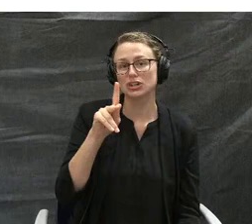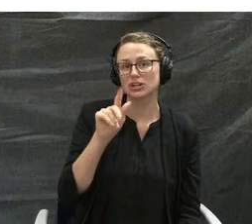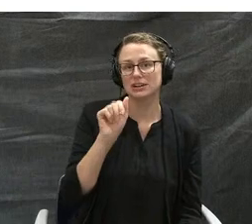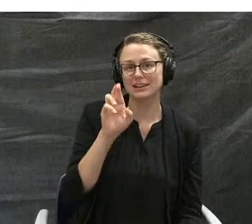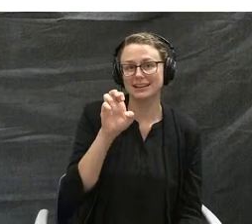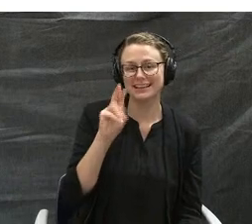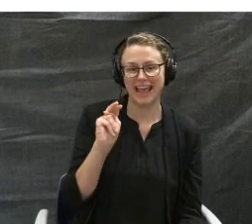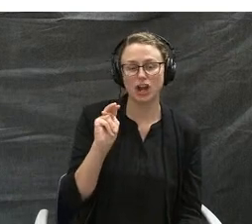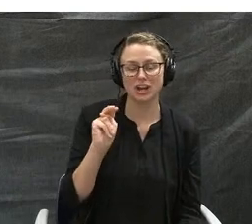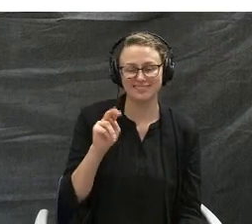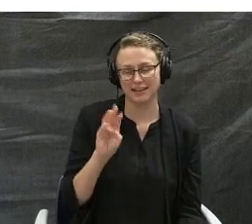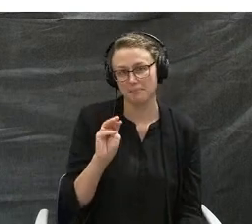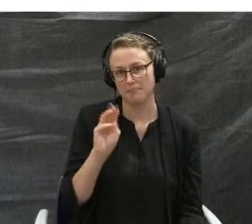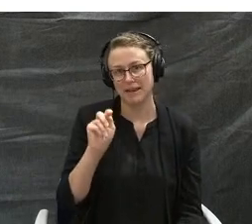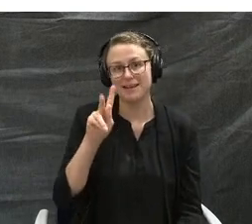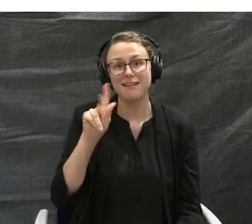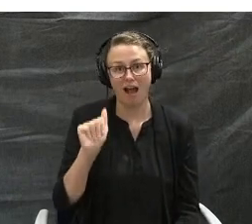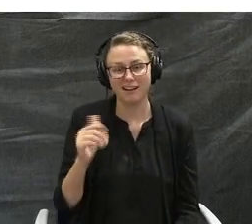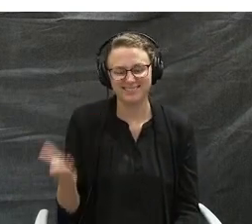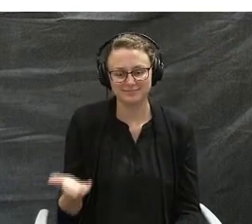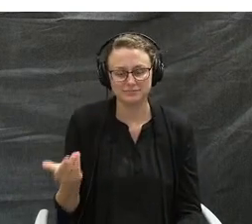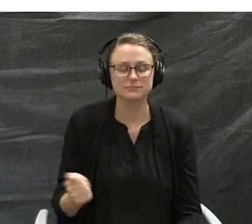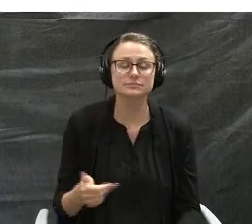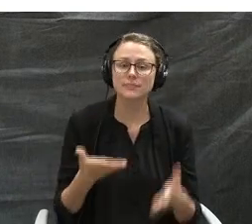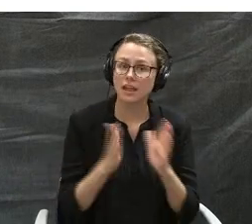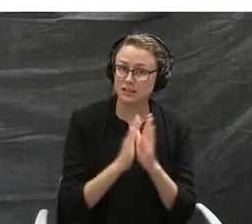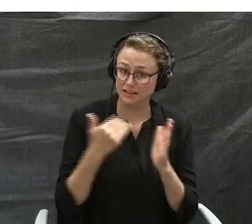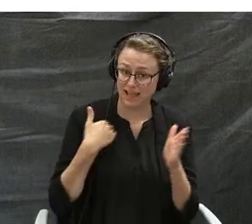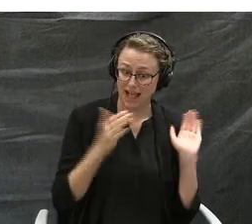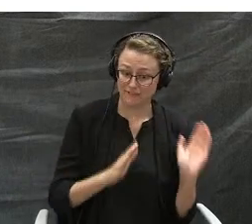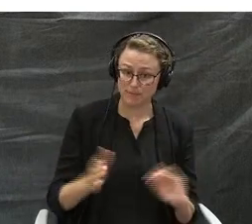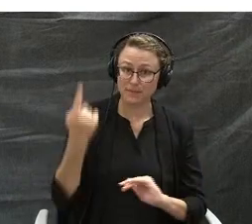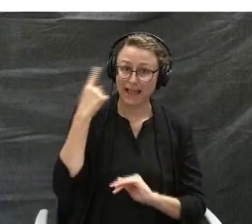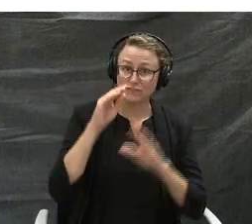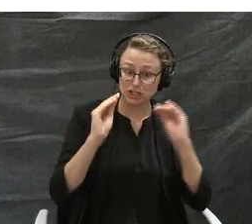Tonka asks. Is there a plan so that teachers, parents, etc are